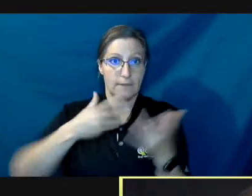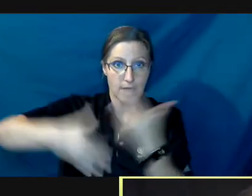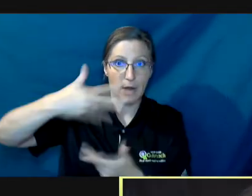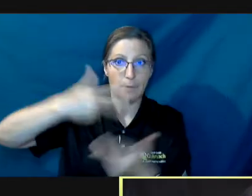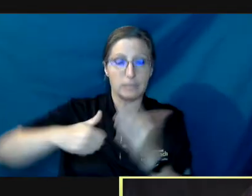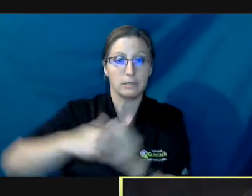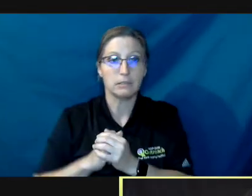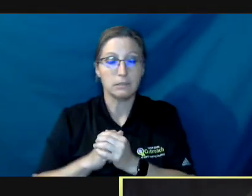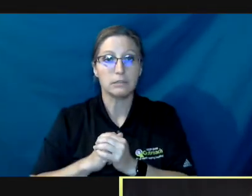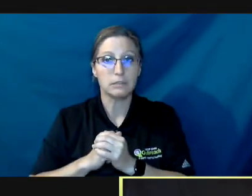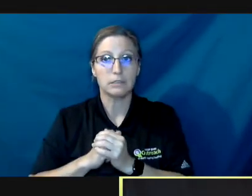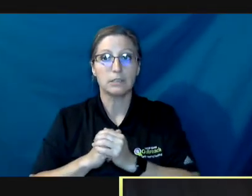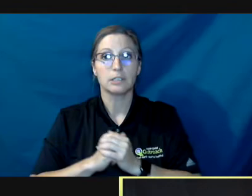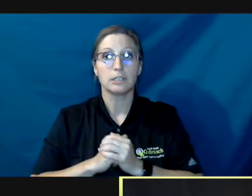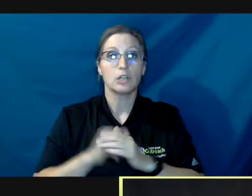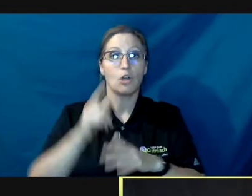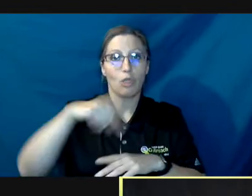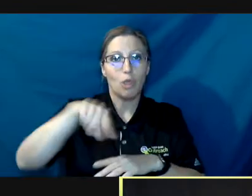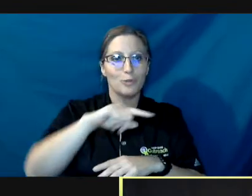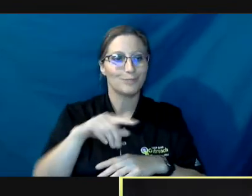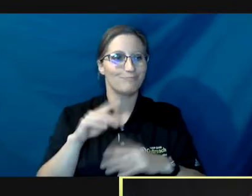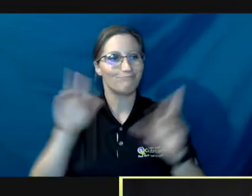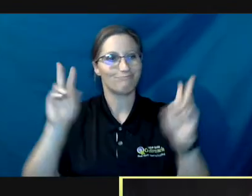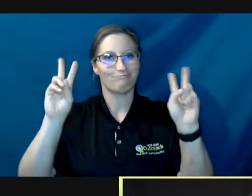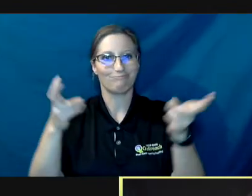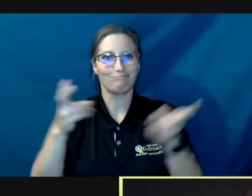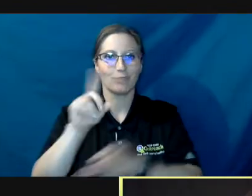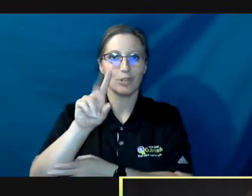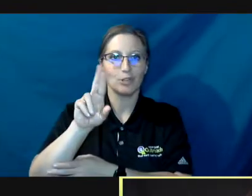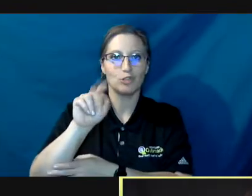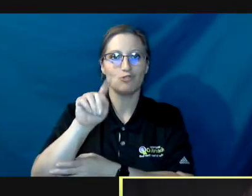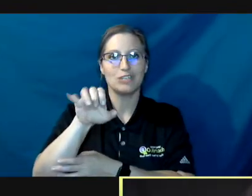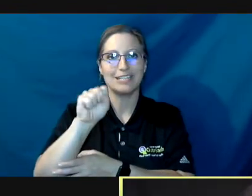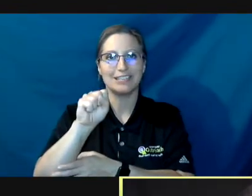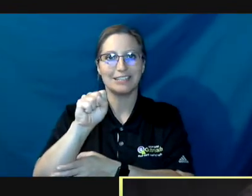You're all those duties as assigned are relevant